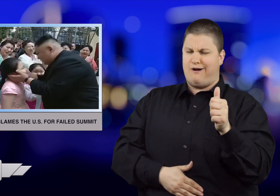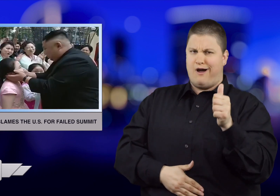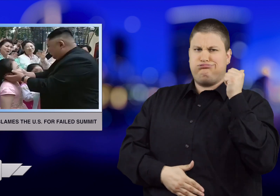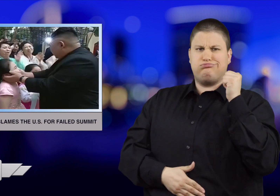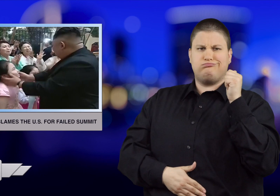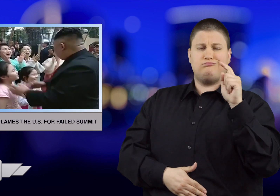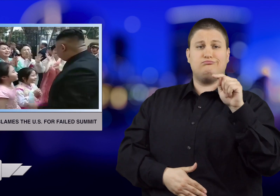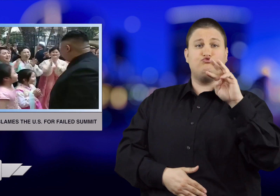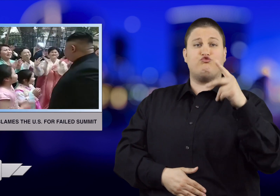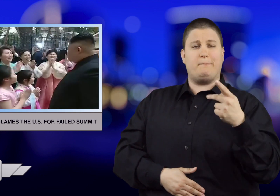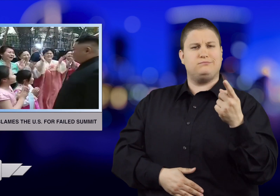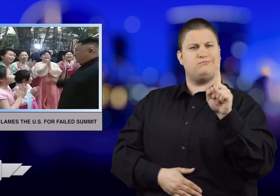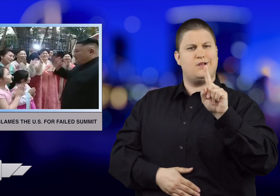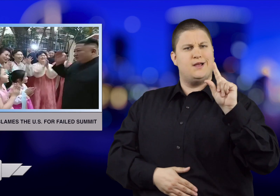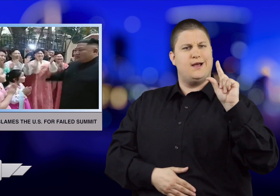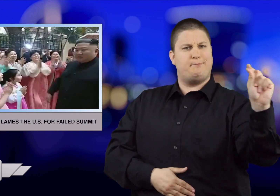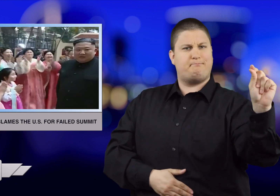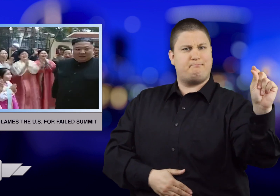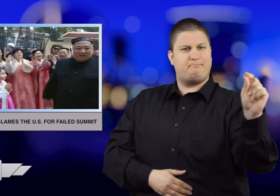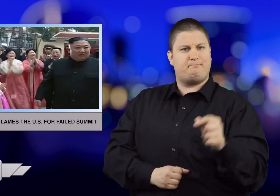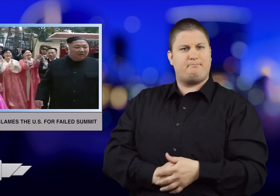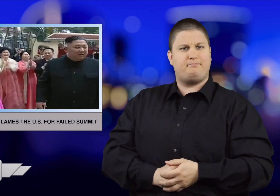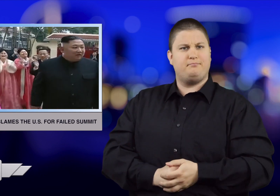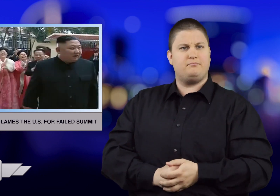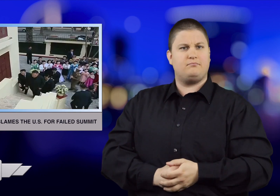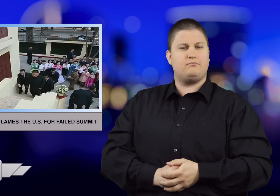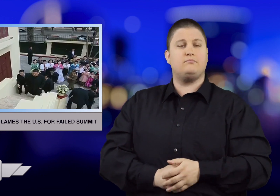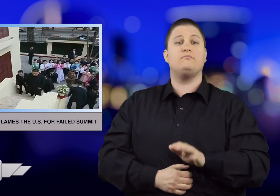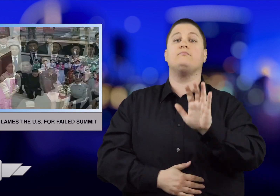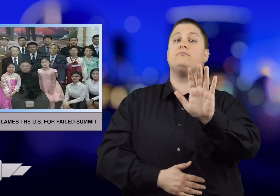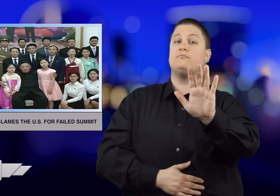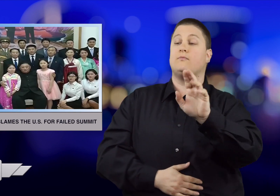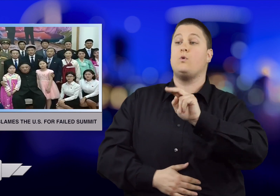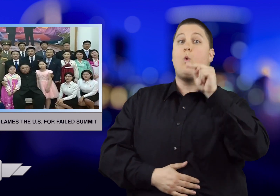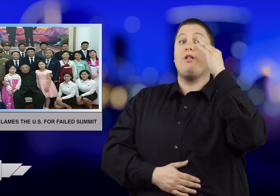Trump walked away from the deal.